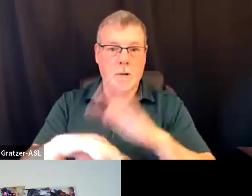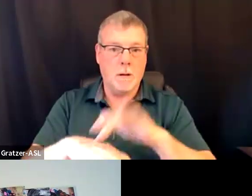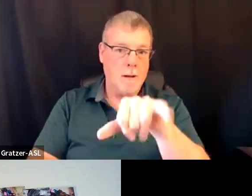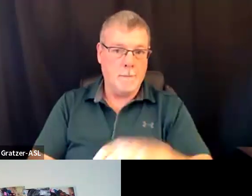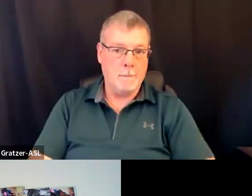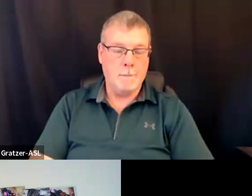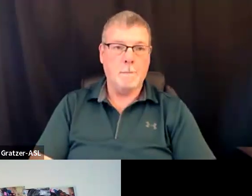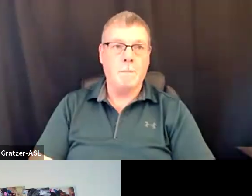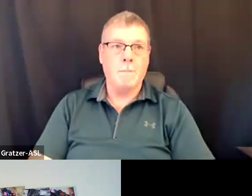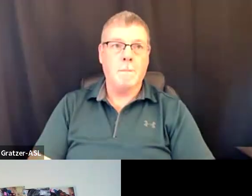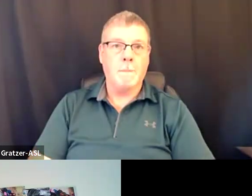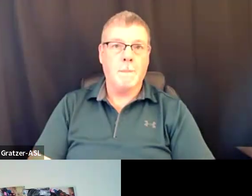Great. Thanks for clarifying that.